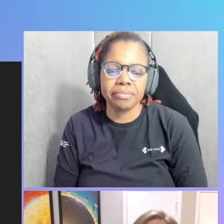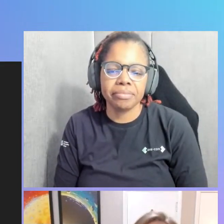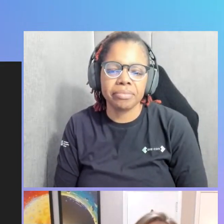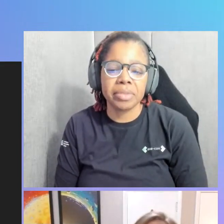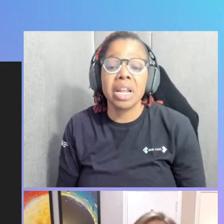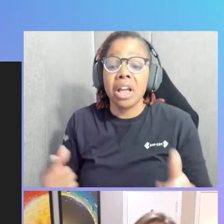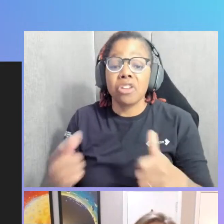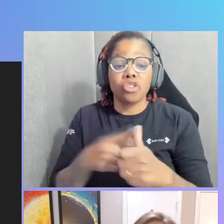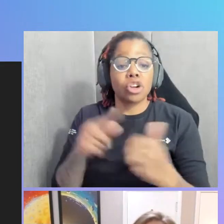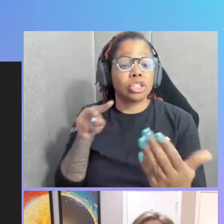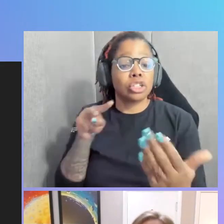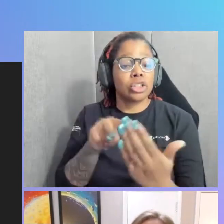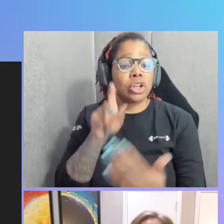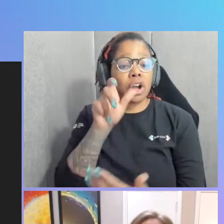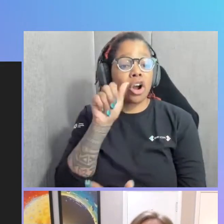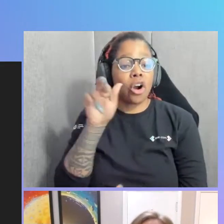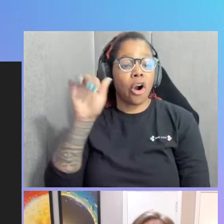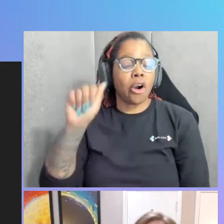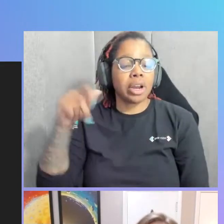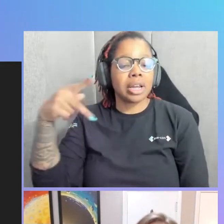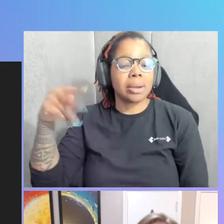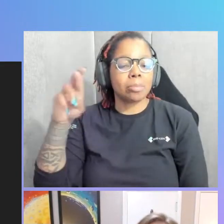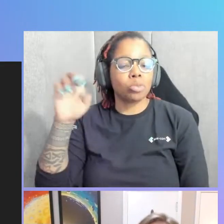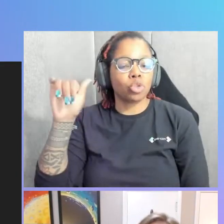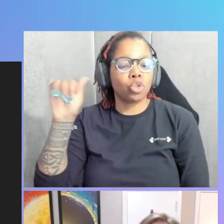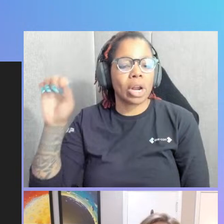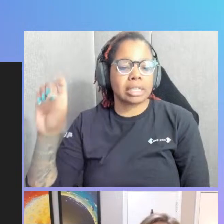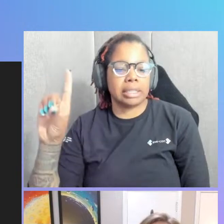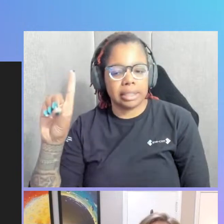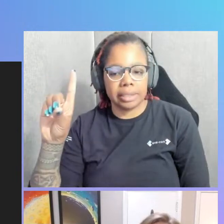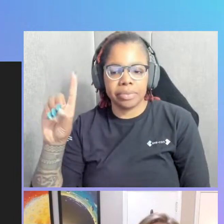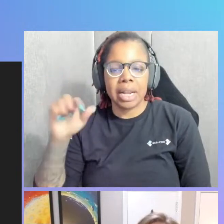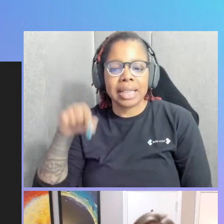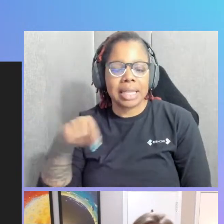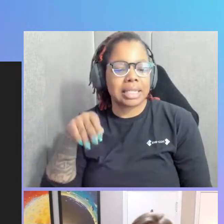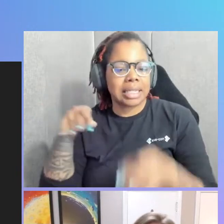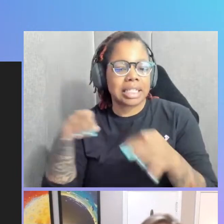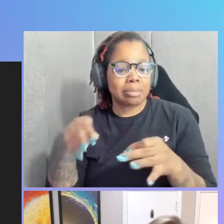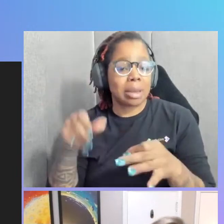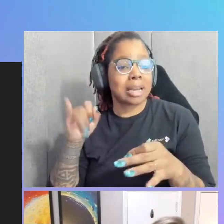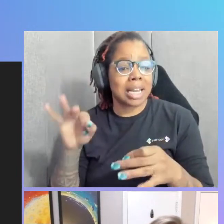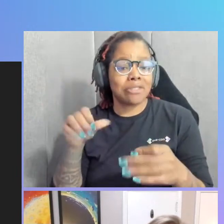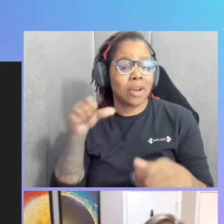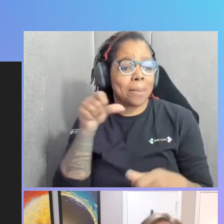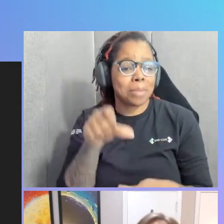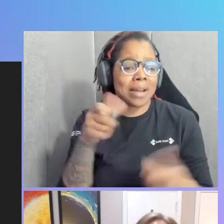first let's look at the Aria press attribute. This attribute will tell us if a button is